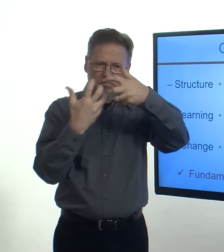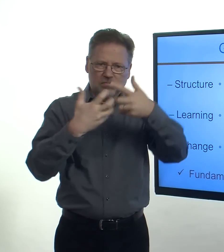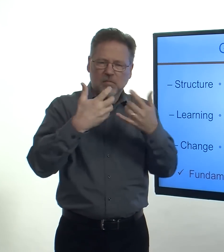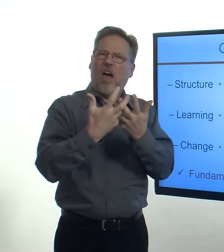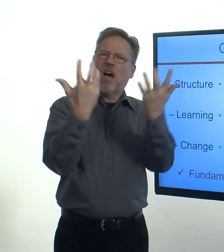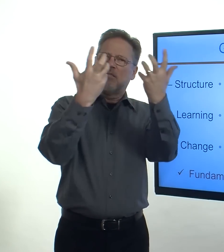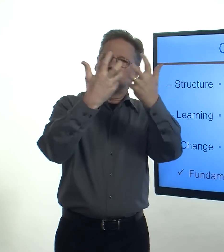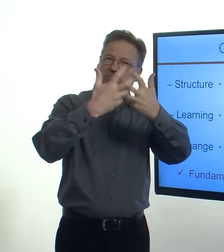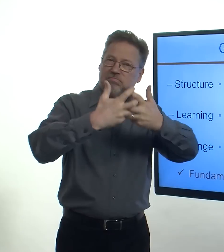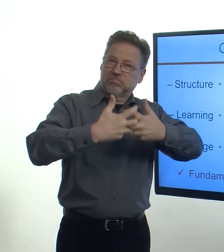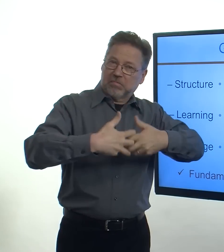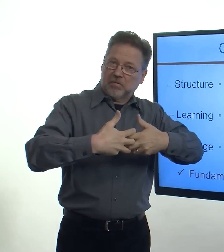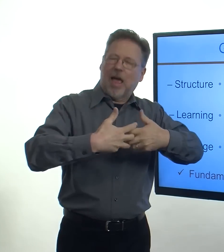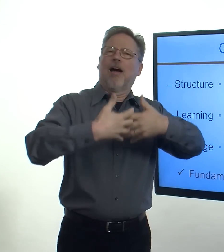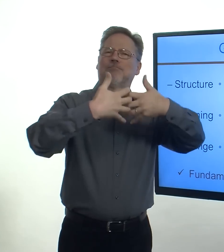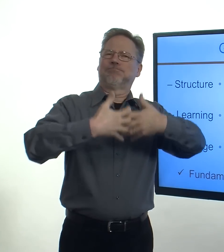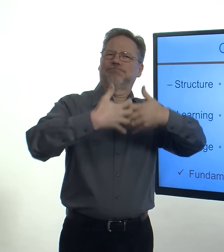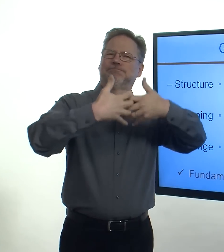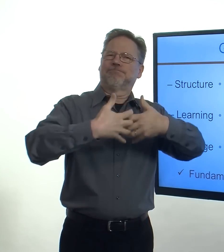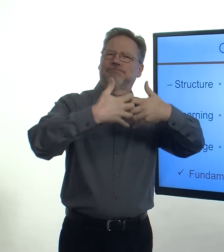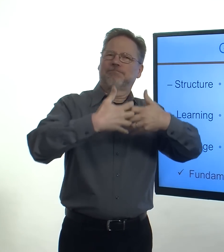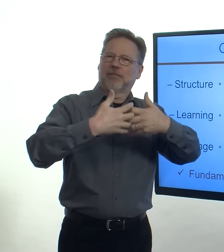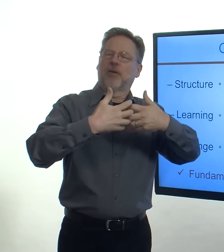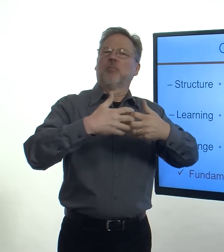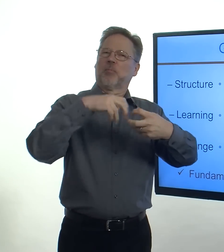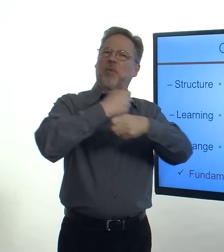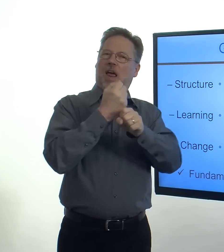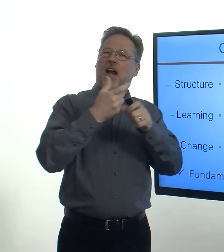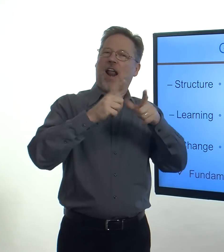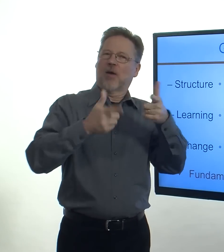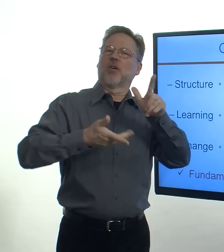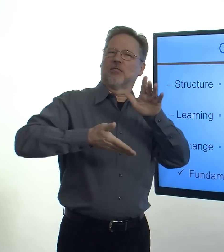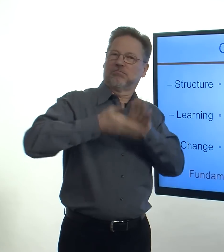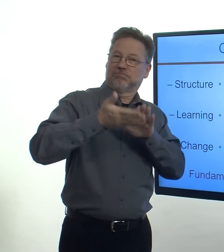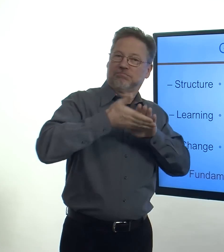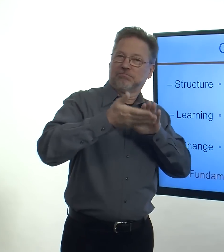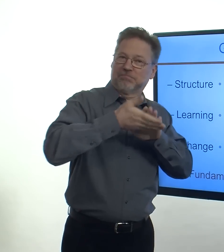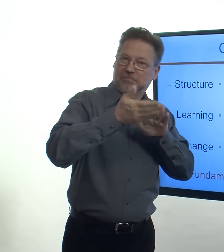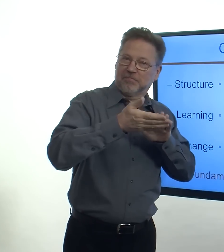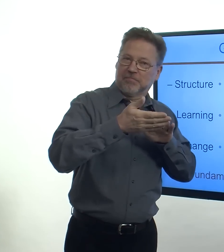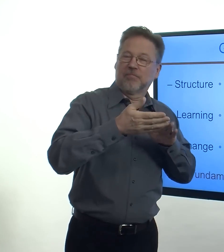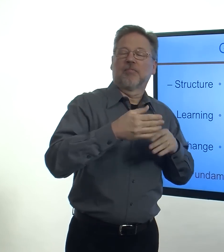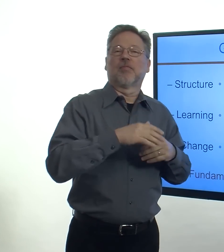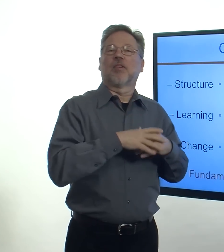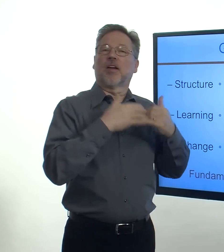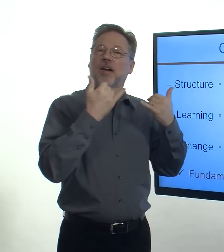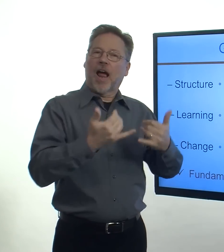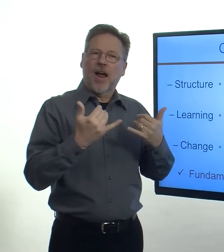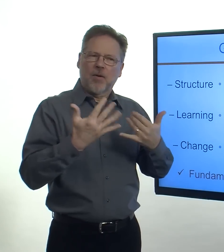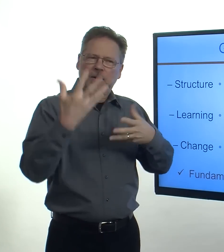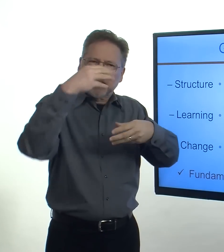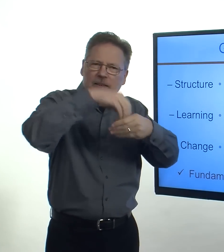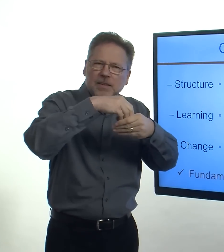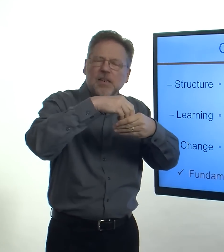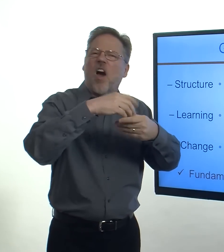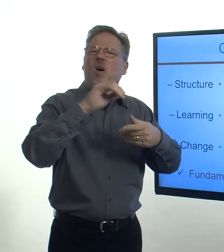many pieces that all work together like cogs in a machine that make language run. Now,